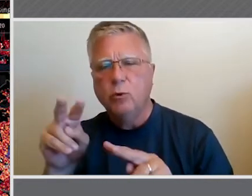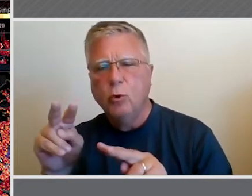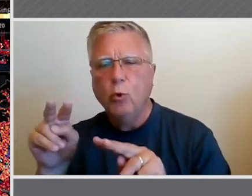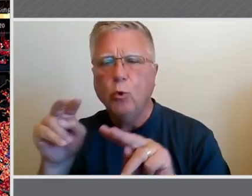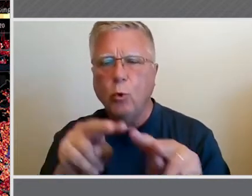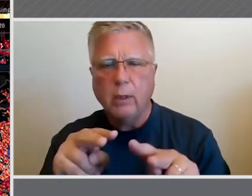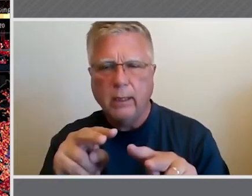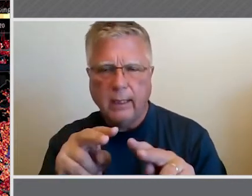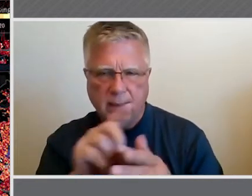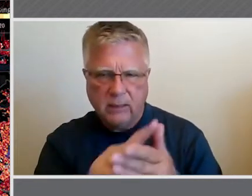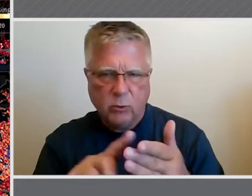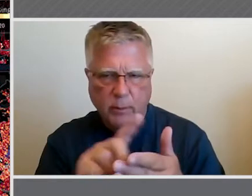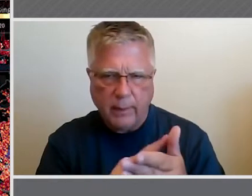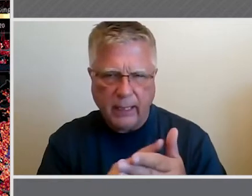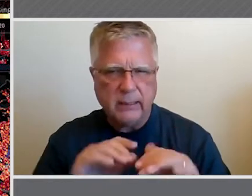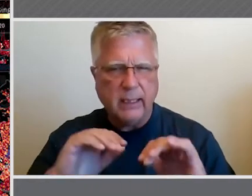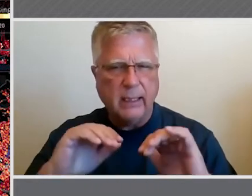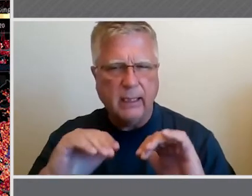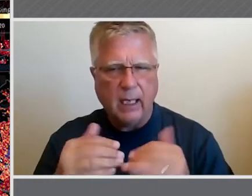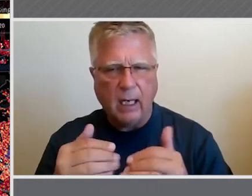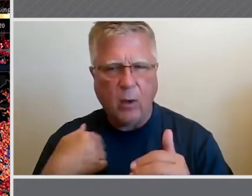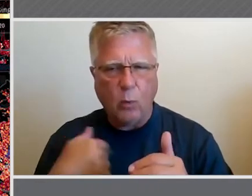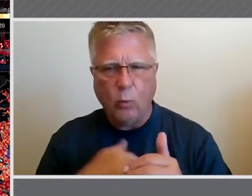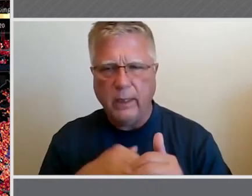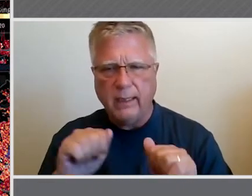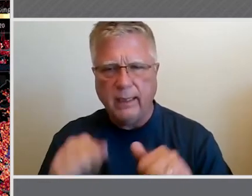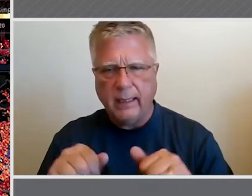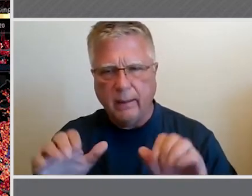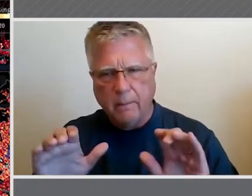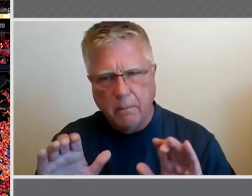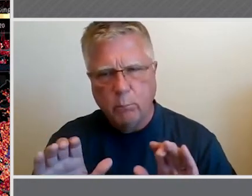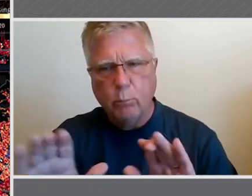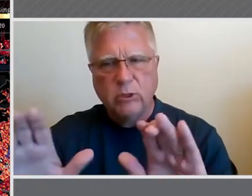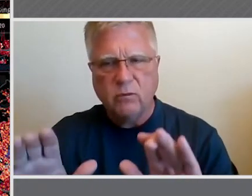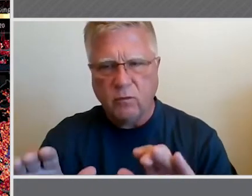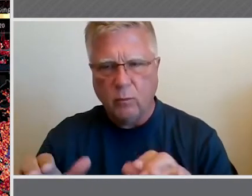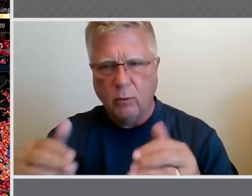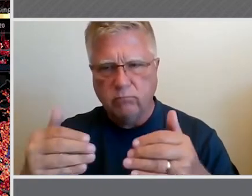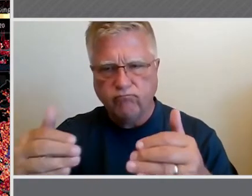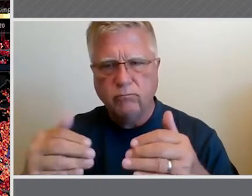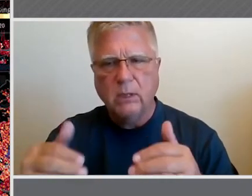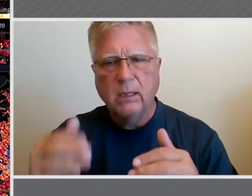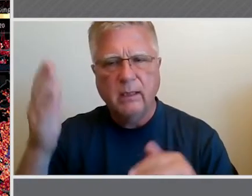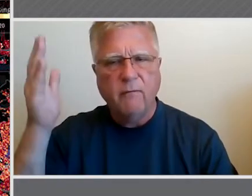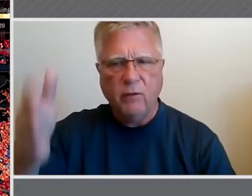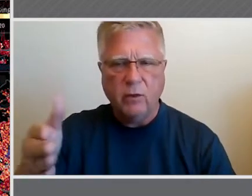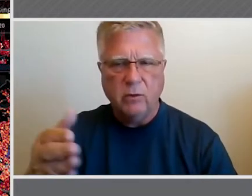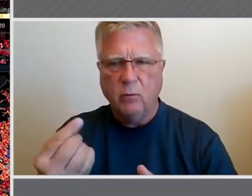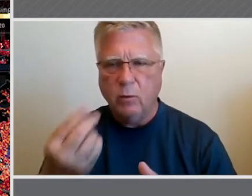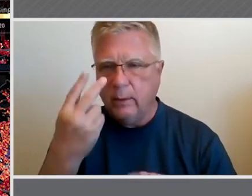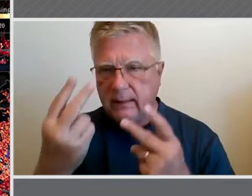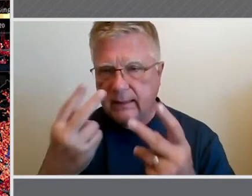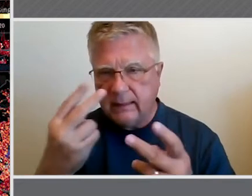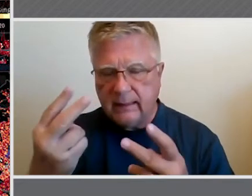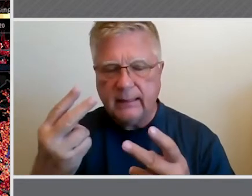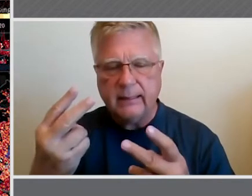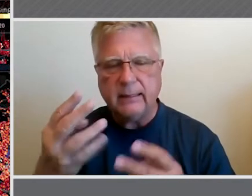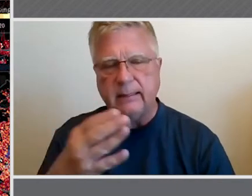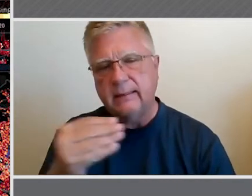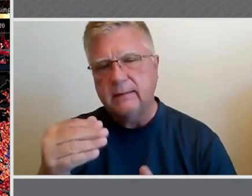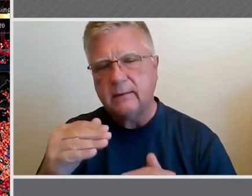looking at how can we push forward, the future of what we see in, and housing and fair housing